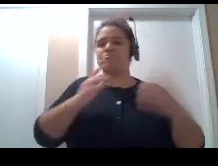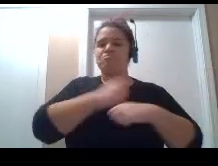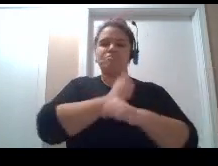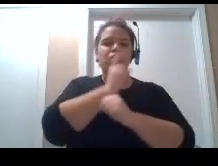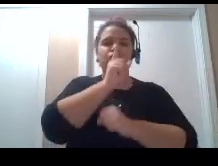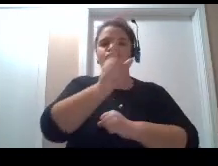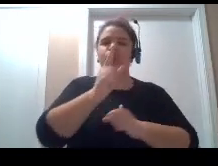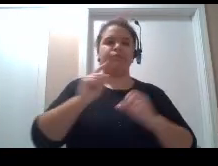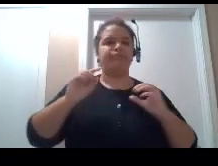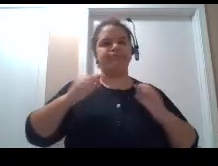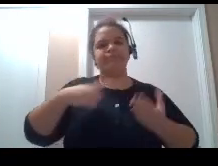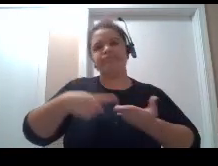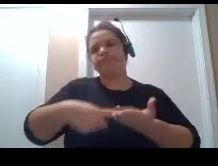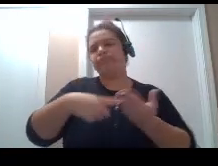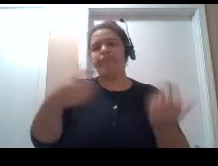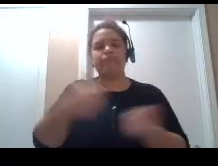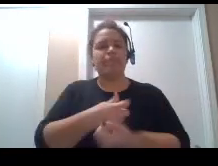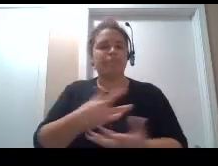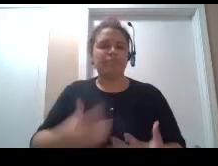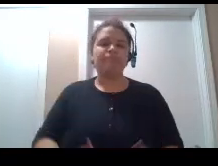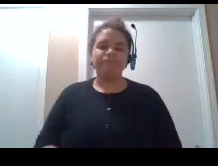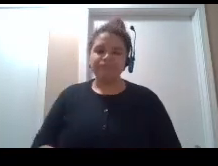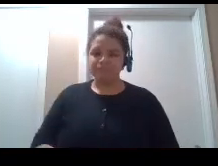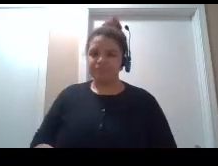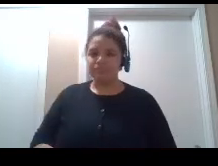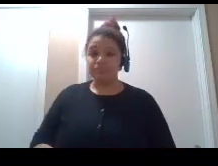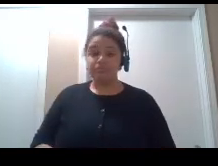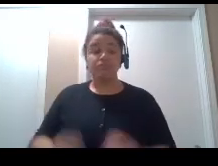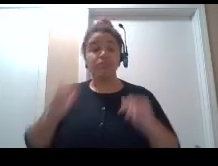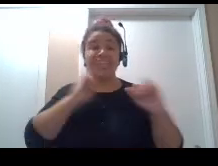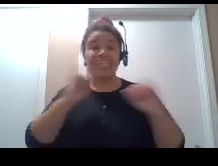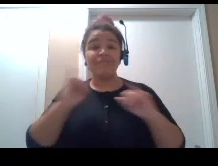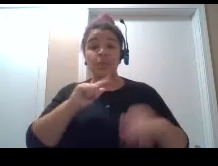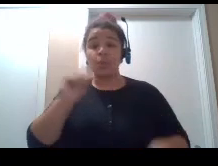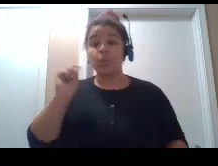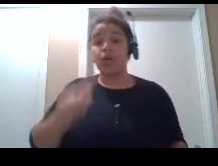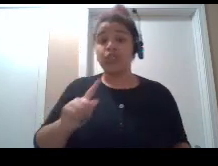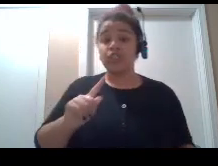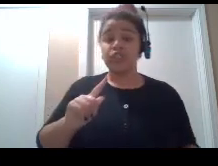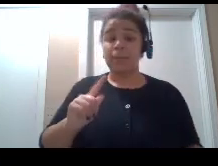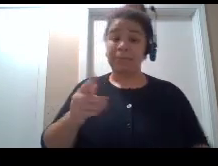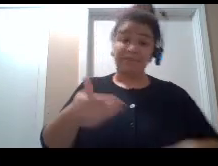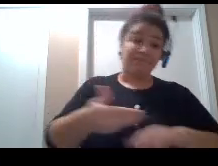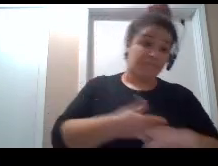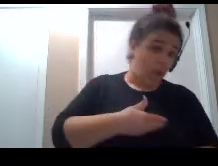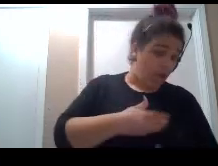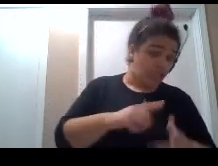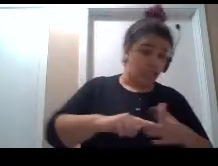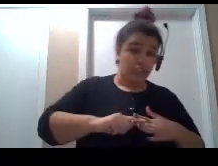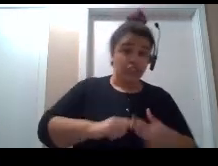Before preparing to answer interview questions, it is a good idea to spend a little time doing some groundwork with the candidate.